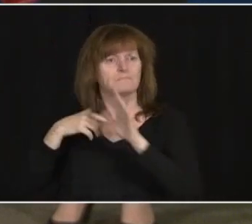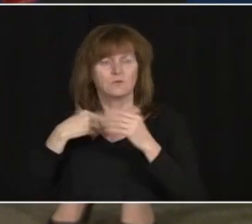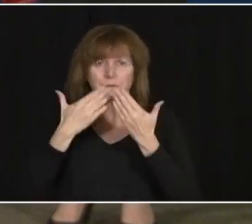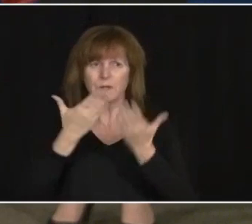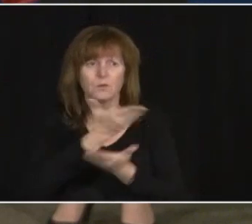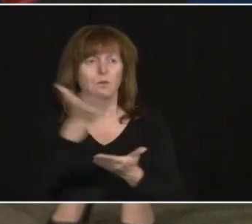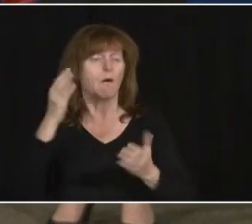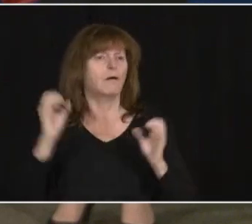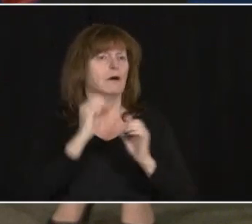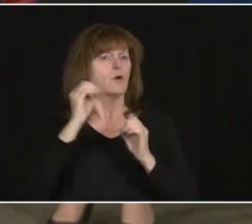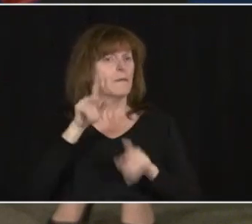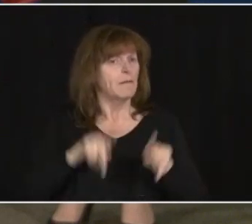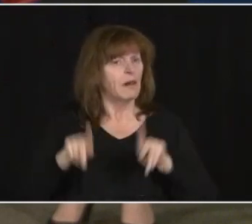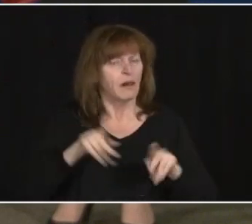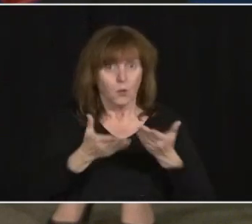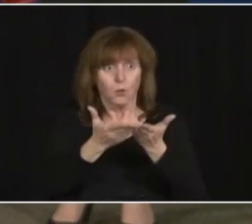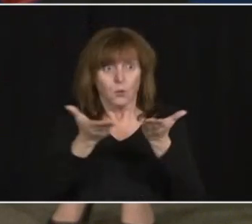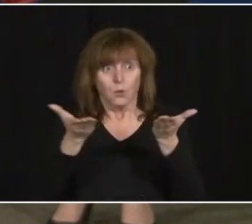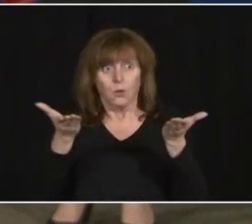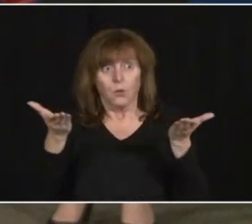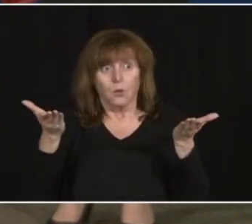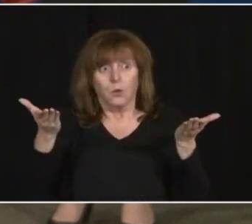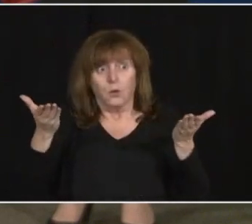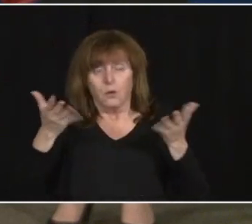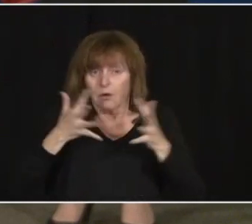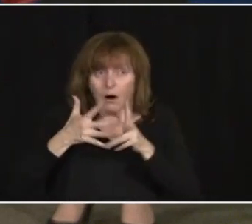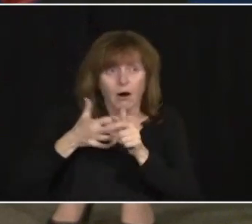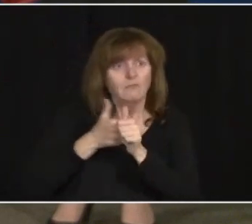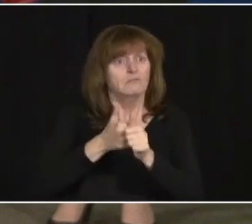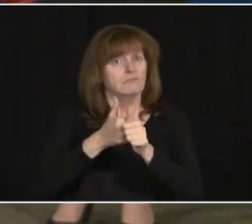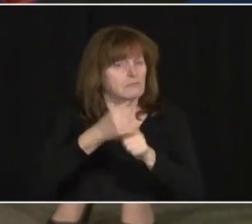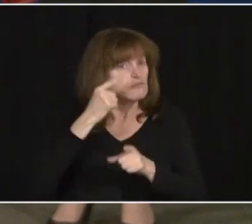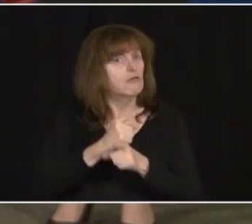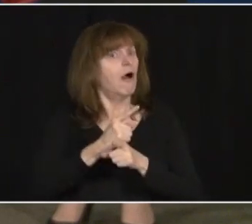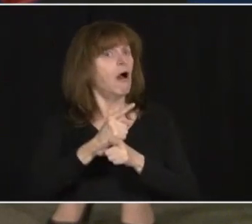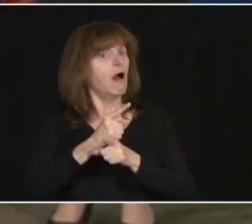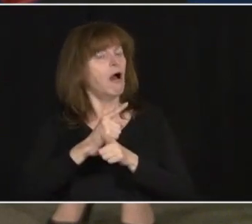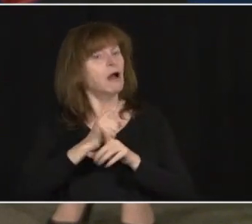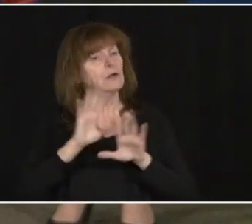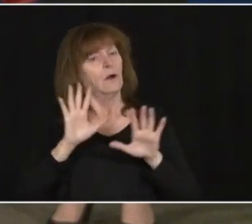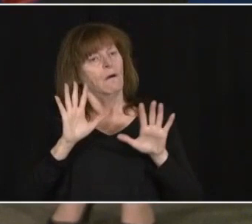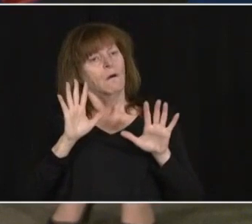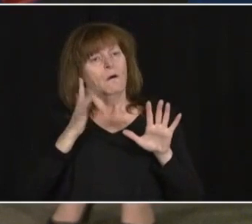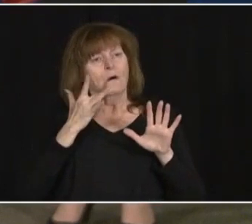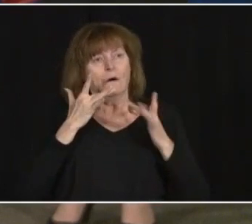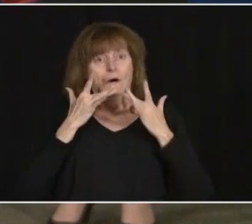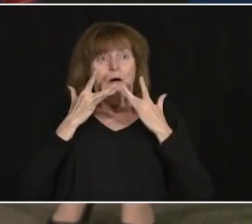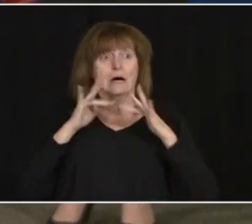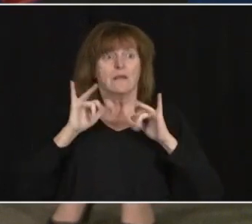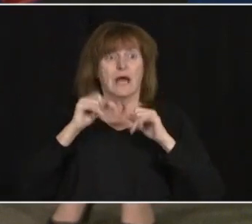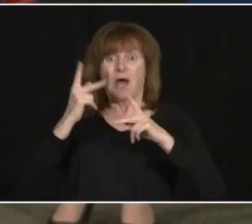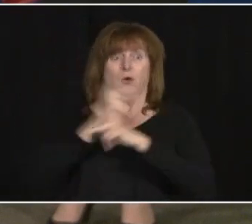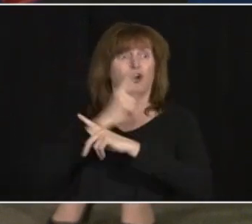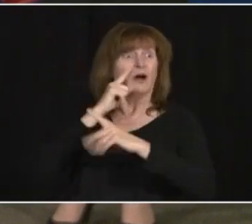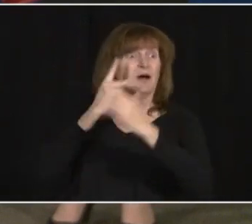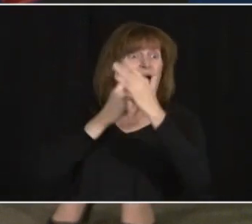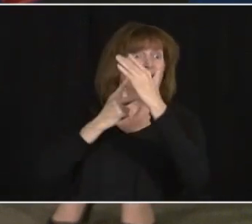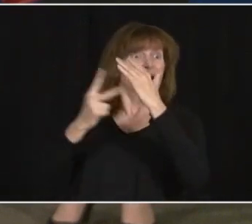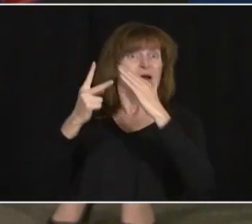avoided the worst case scenario that we were all dreading. We have avoided